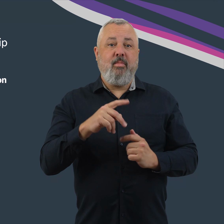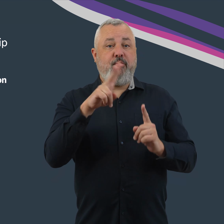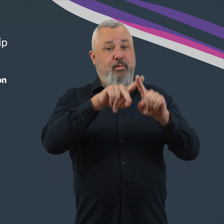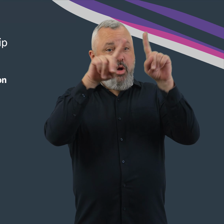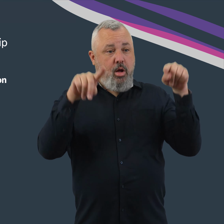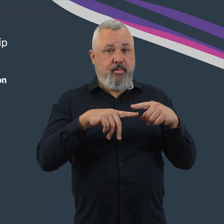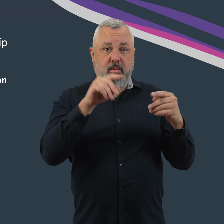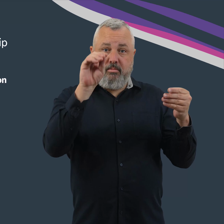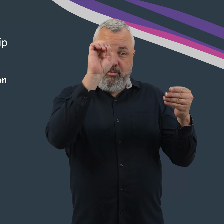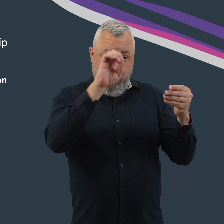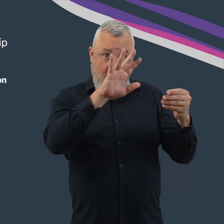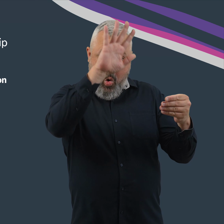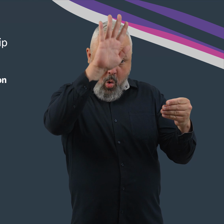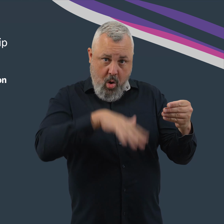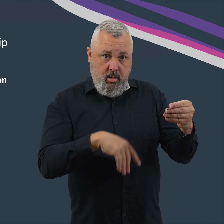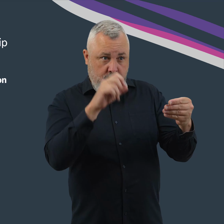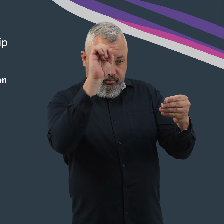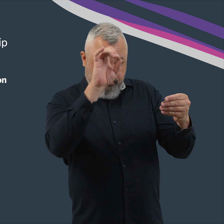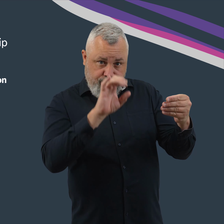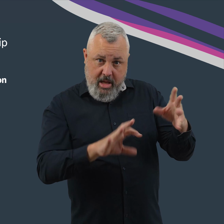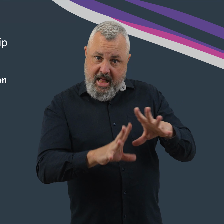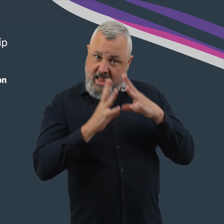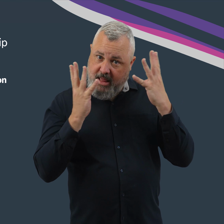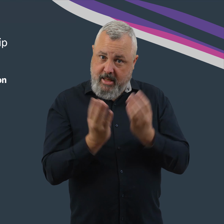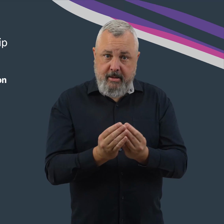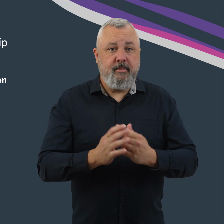completed all sections of the application form,